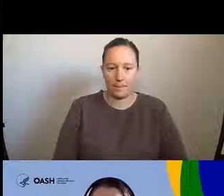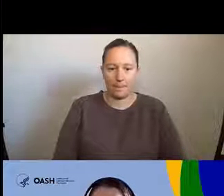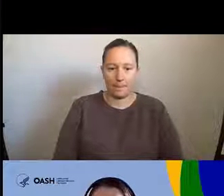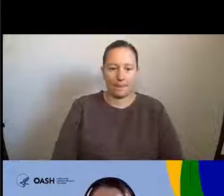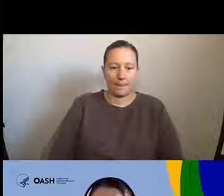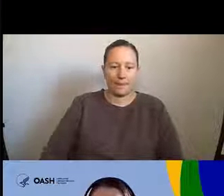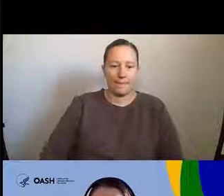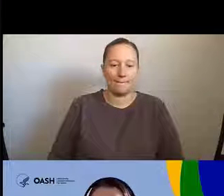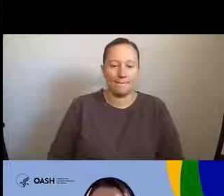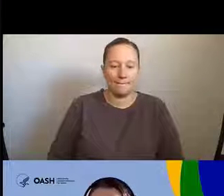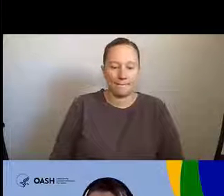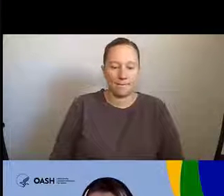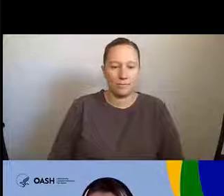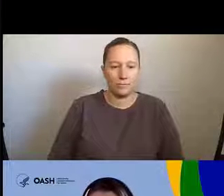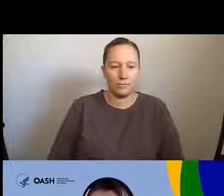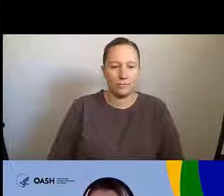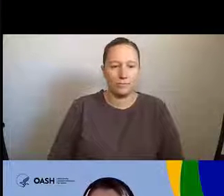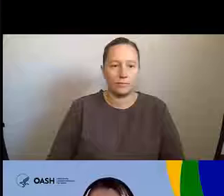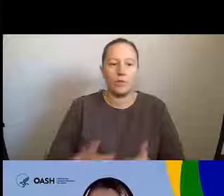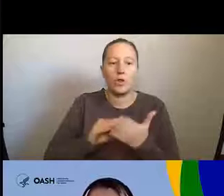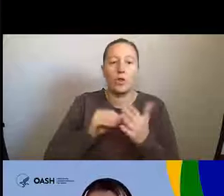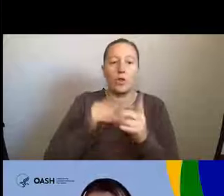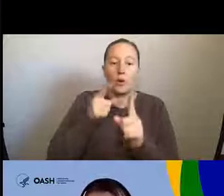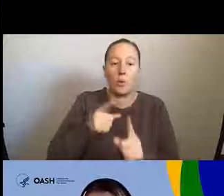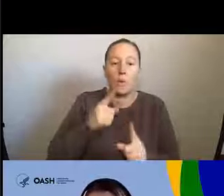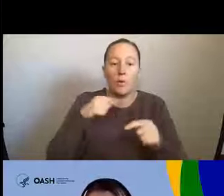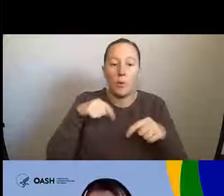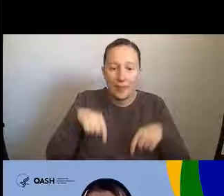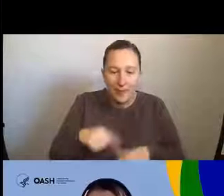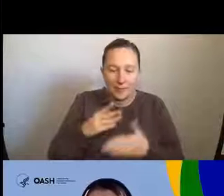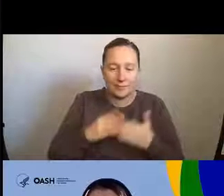And the learning objectives for this part of the presentation